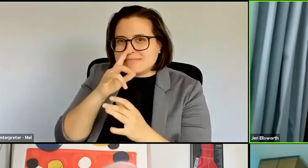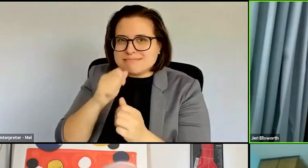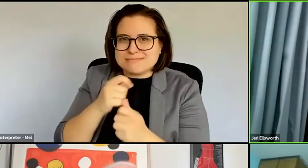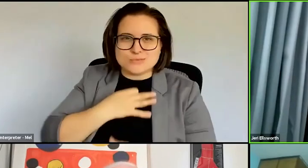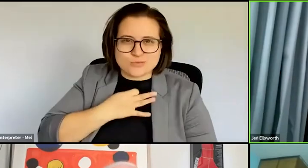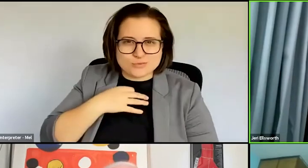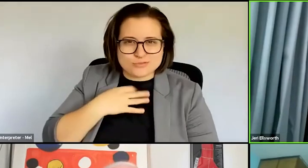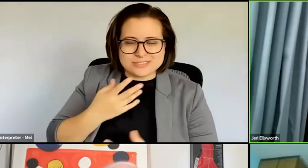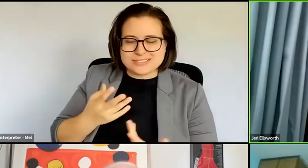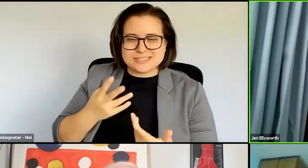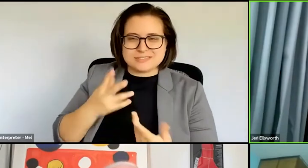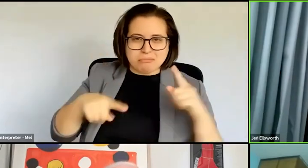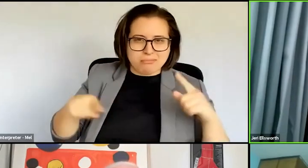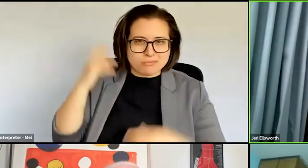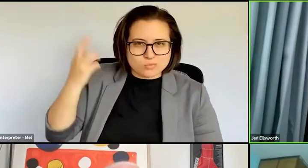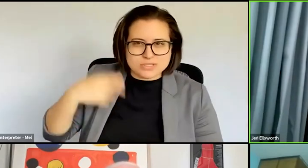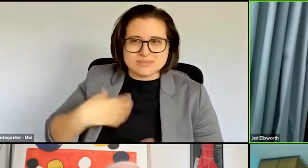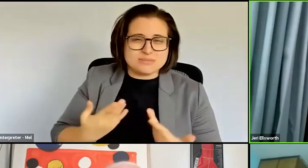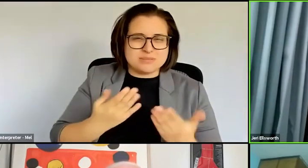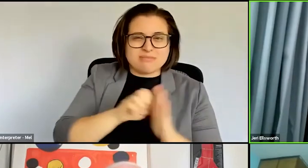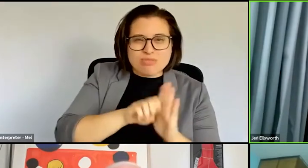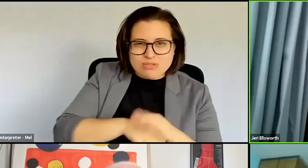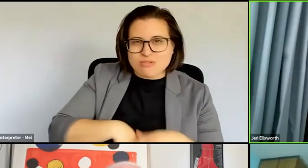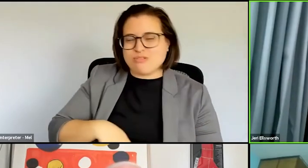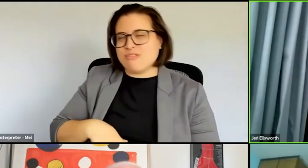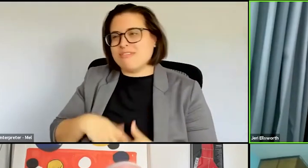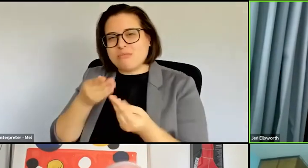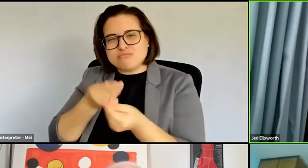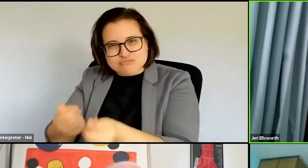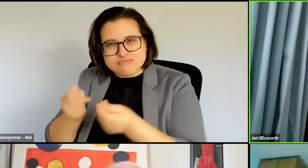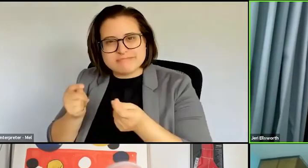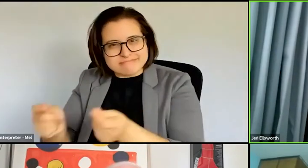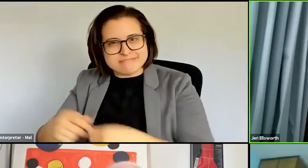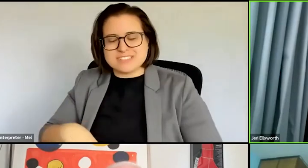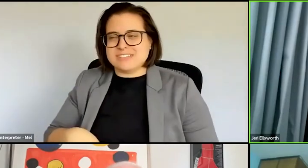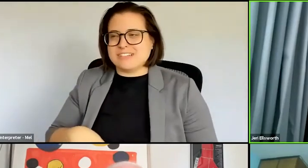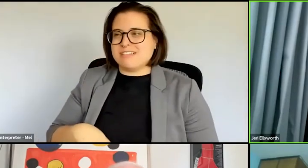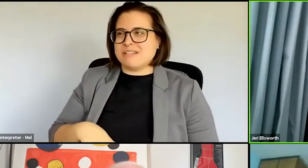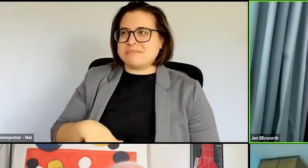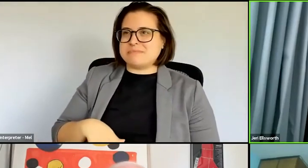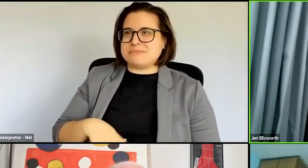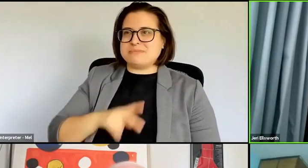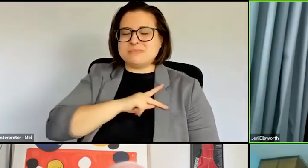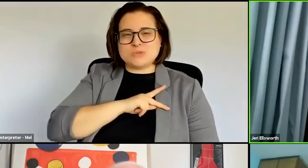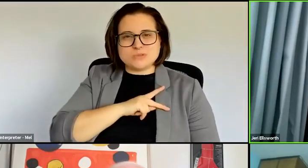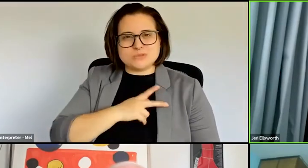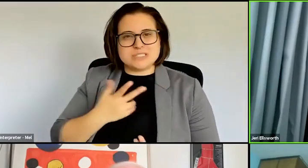for various reasons, ethical reasons, efficiency reasons, and I personally believe that there needs